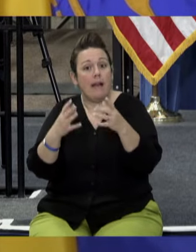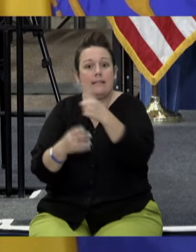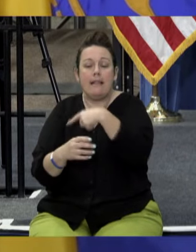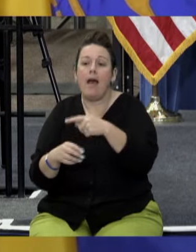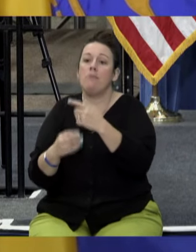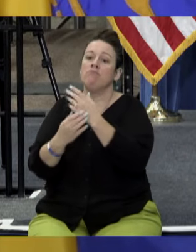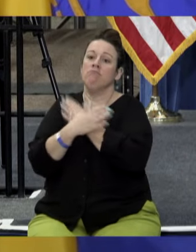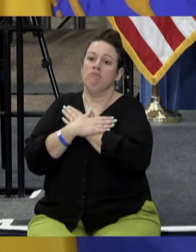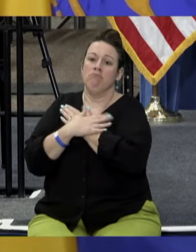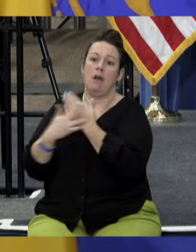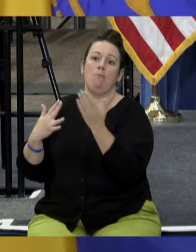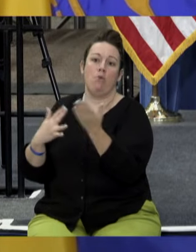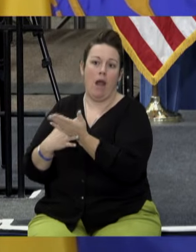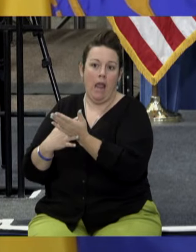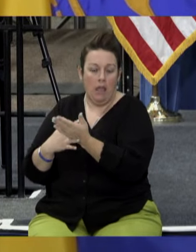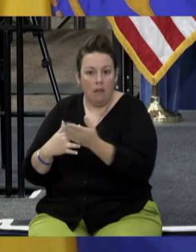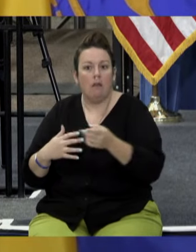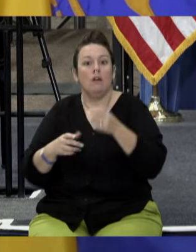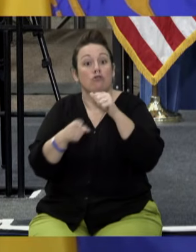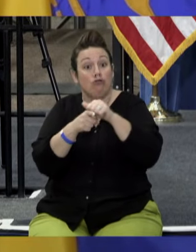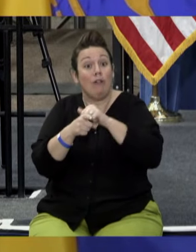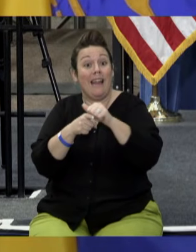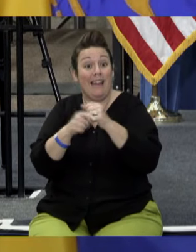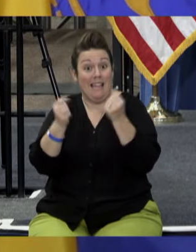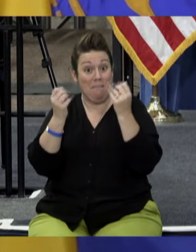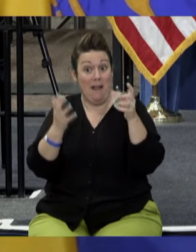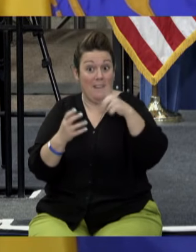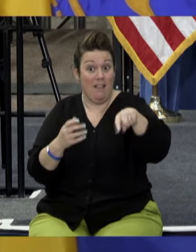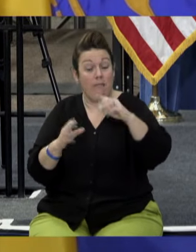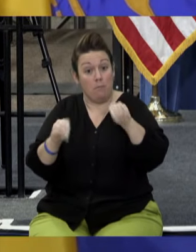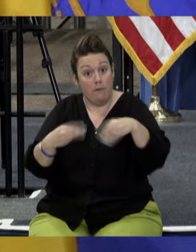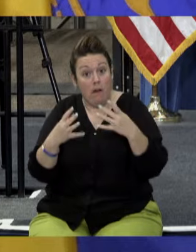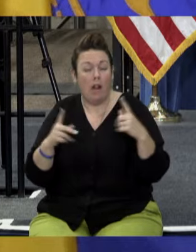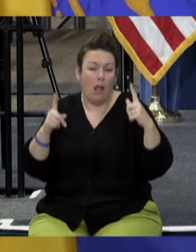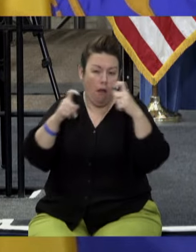and training because many of them are providing very complex medical tasks